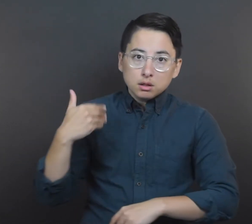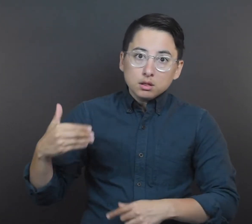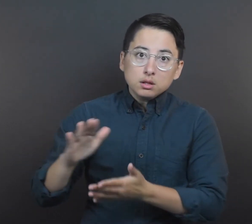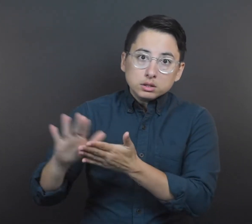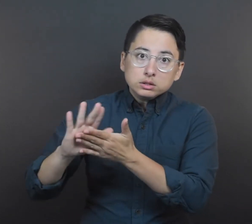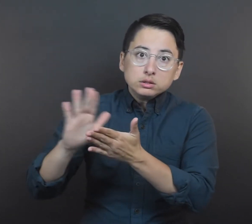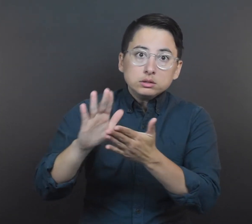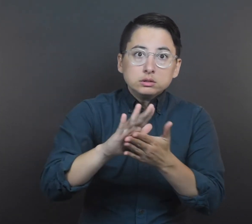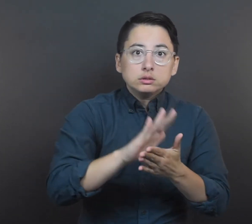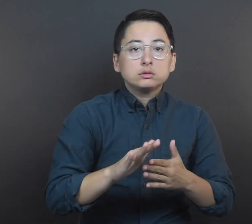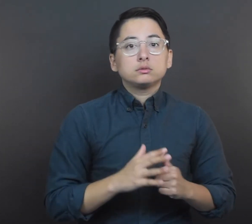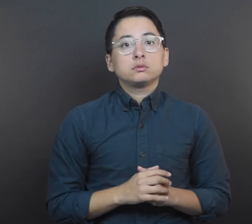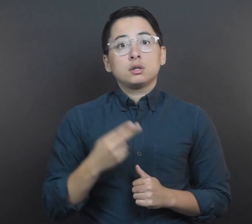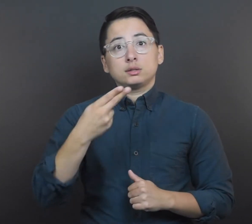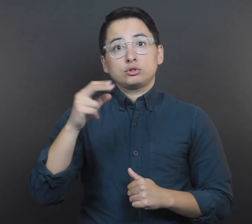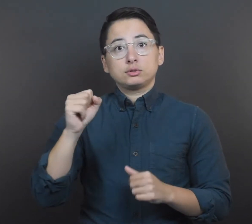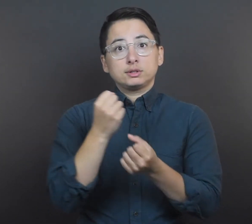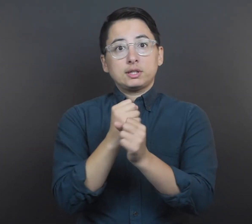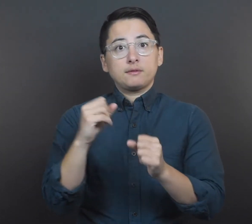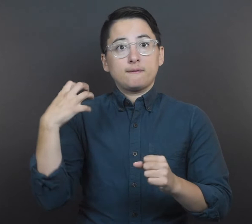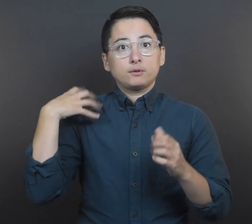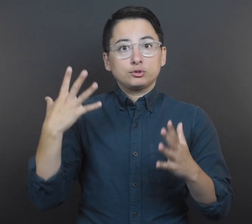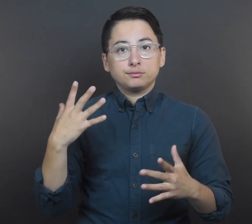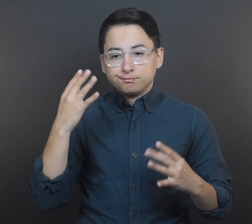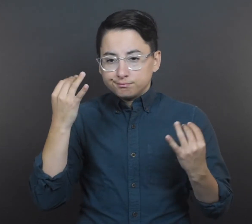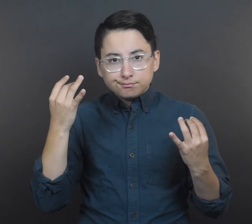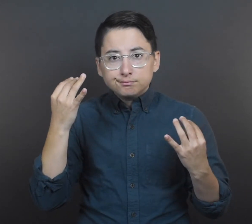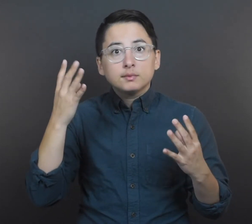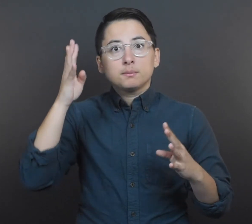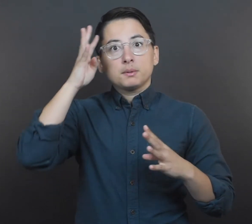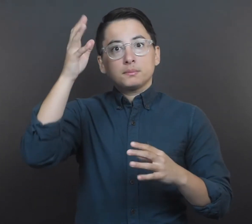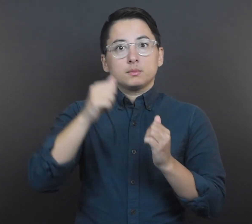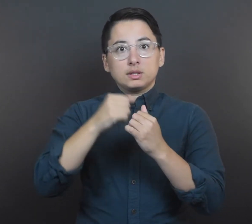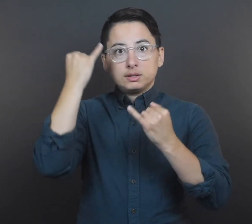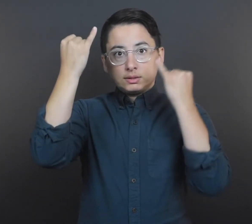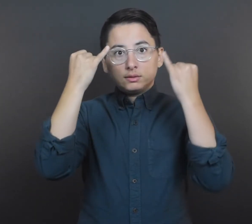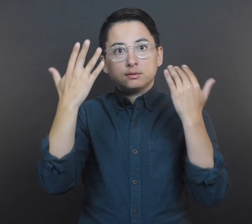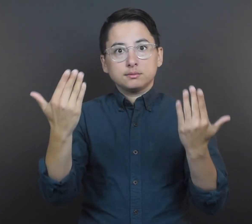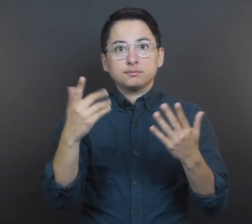expats understand how to maintain their rooms better, but because most of them weren’t